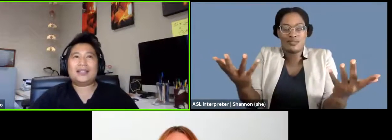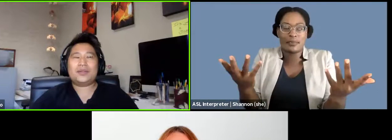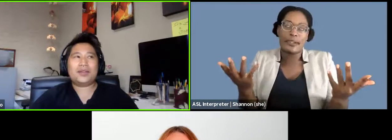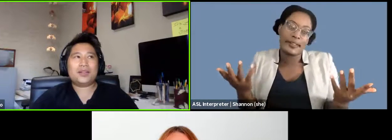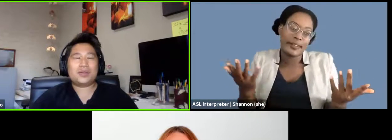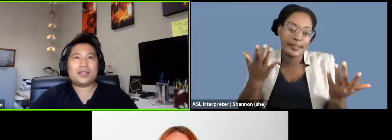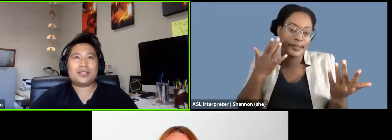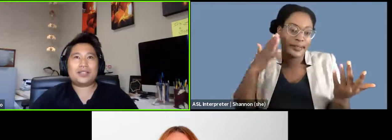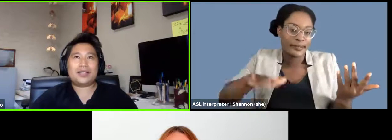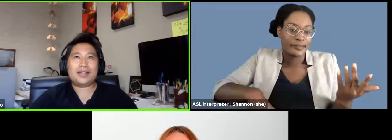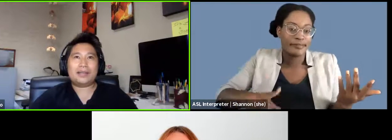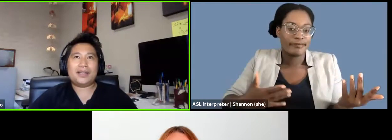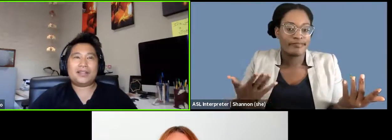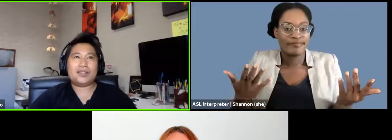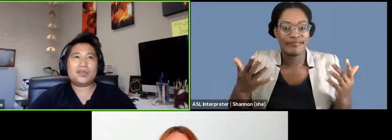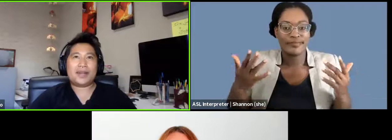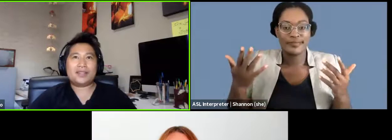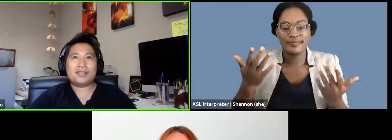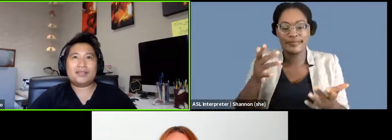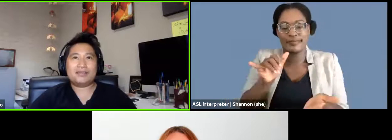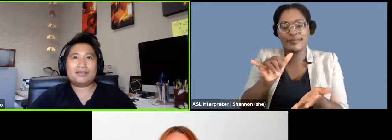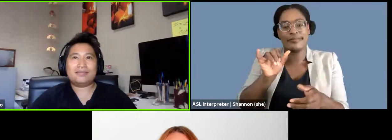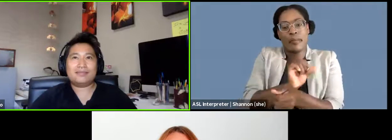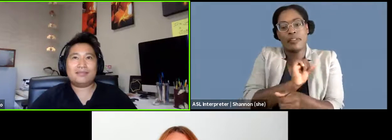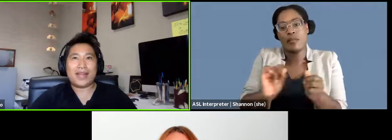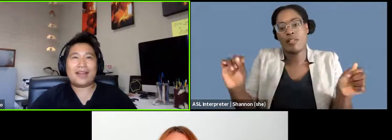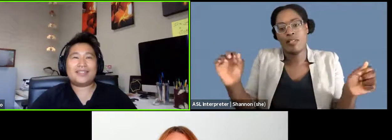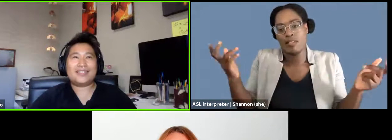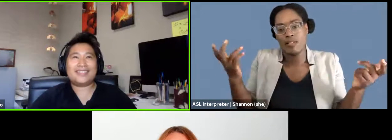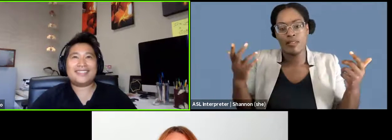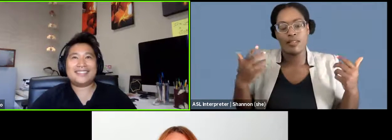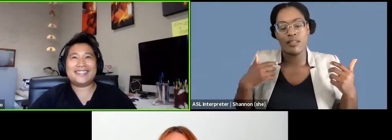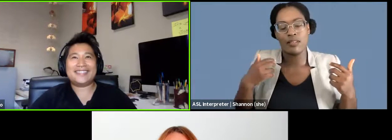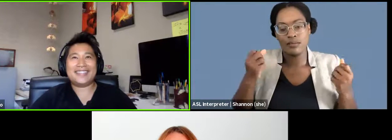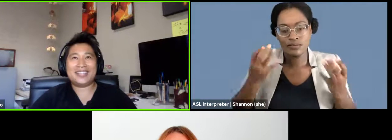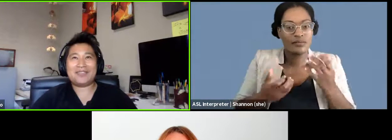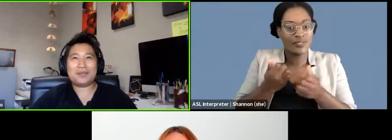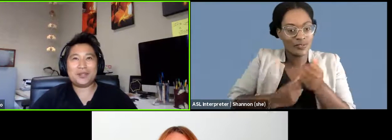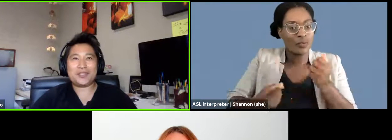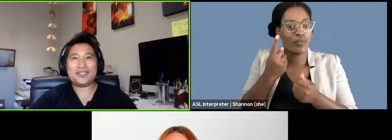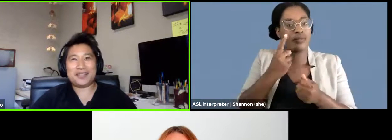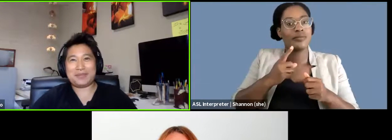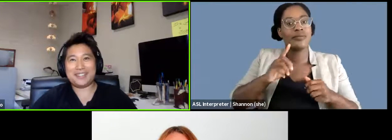That is a really good question because it goes back to: we have to give emotional labor